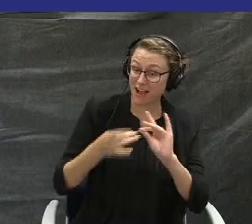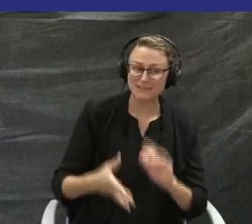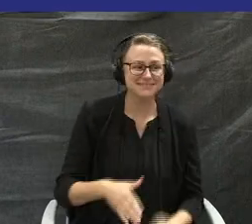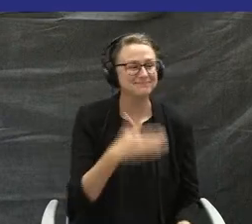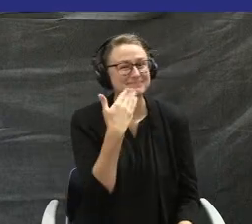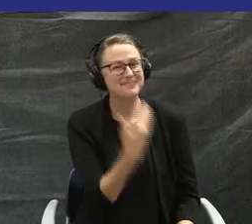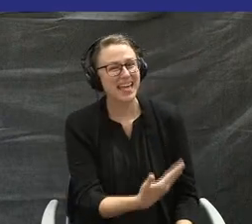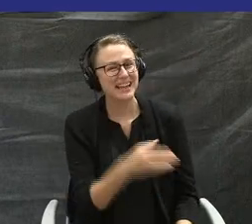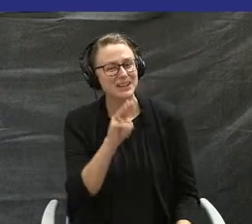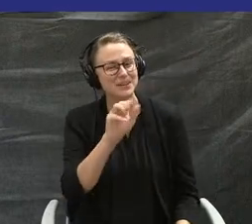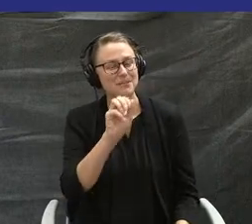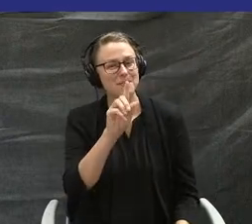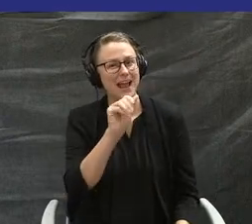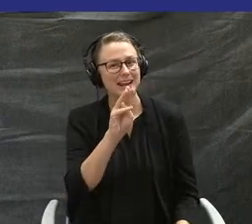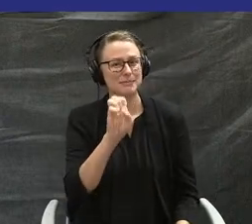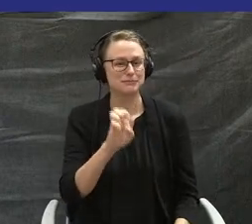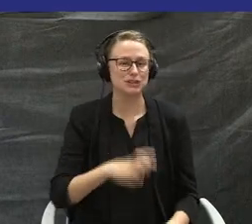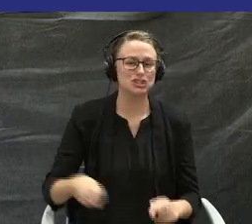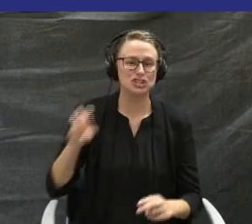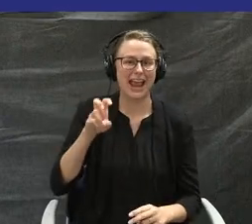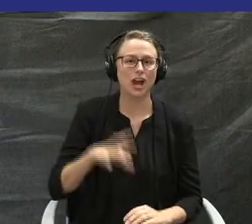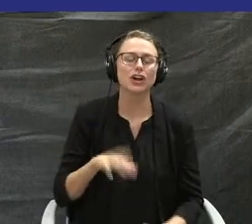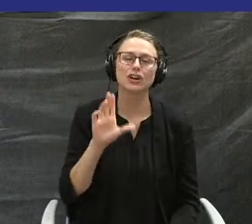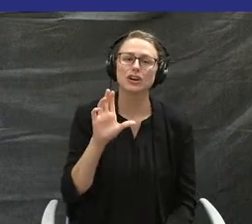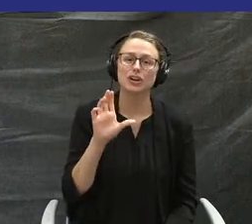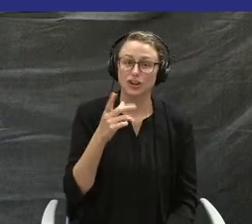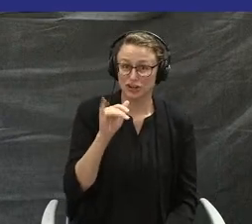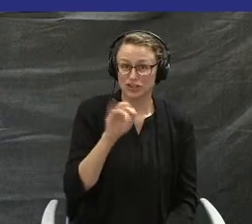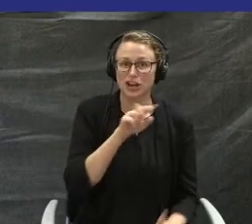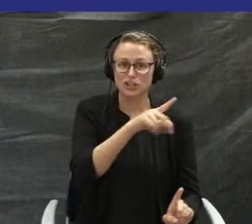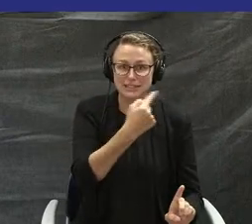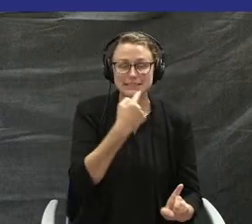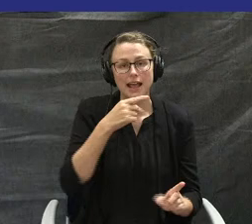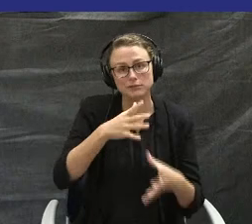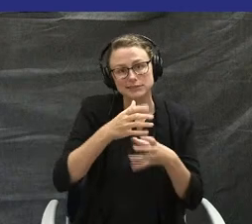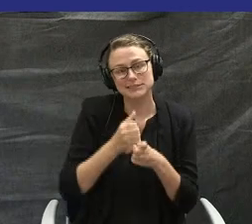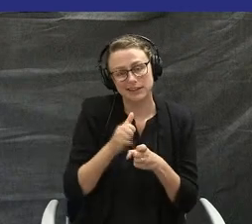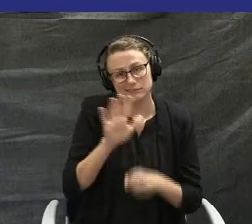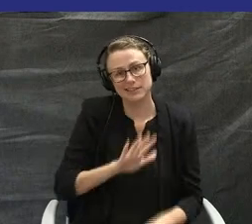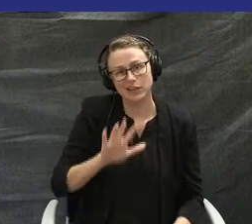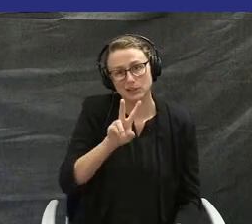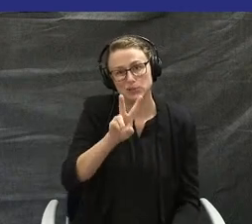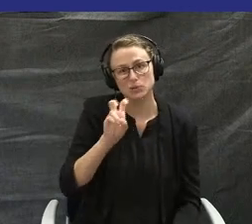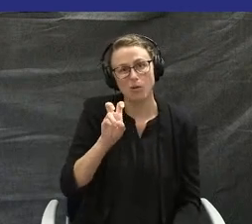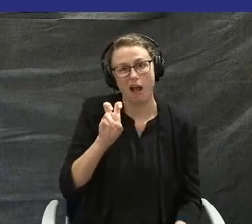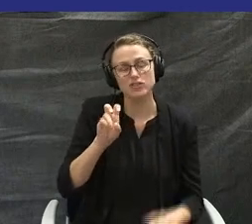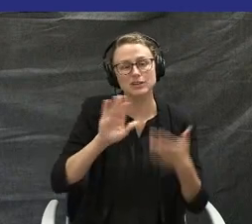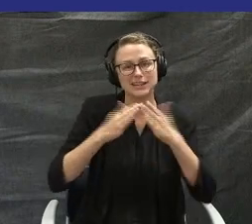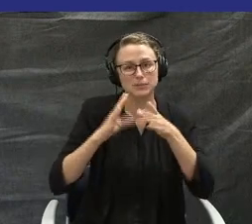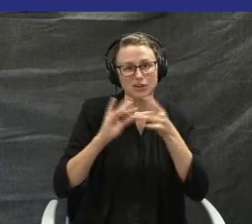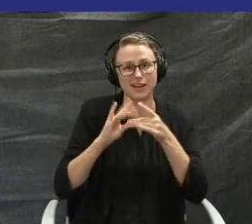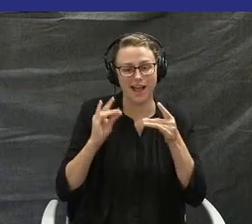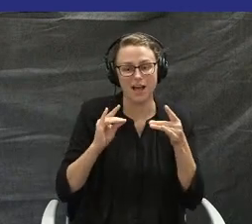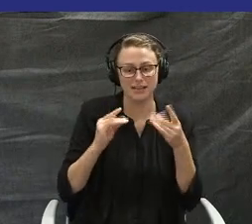Chair. As Madam Chair said, we have received nearly 200 community comments as of late this afternoon. Submitted via